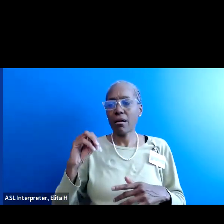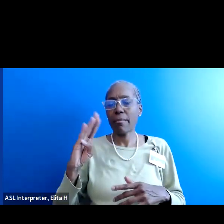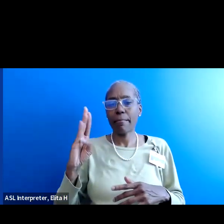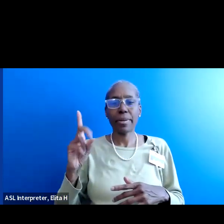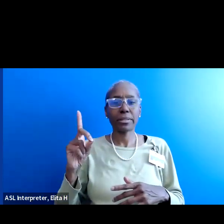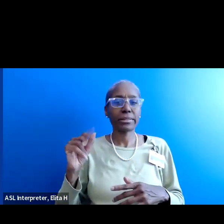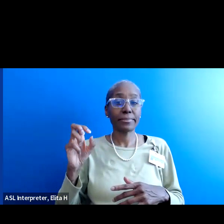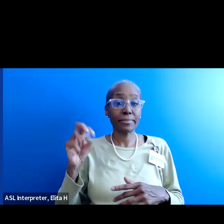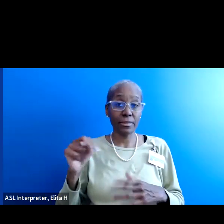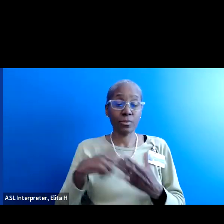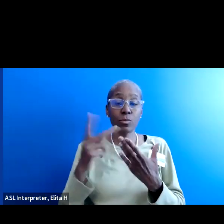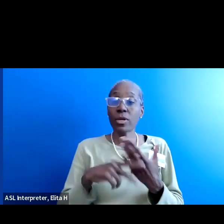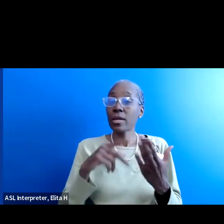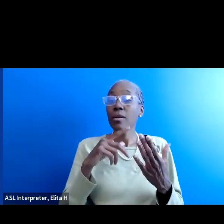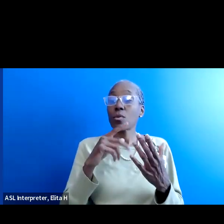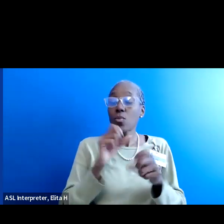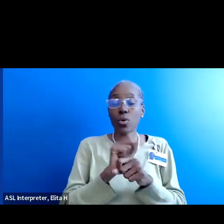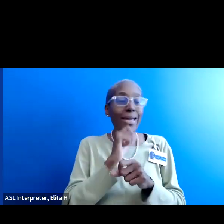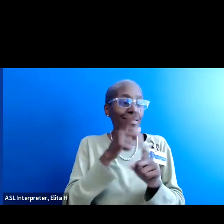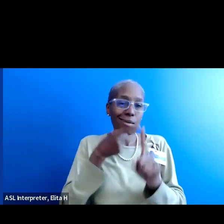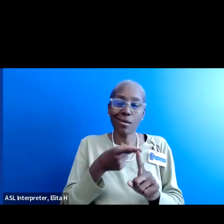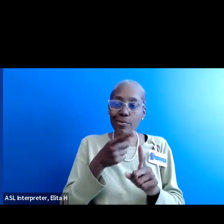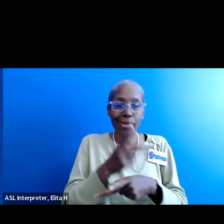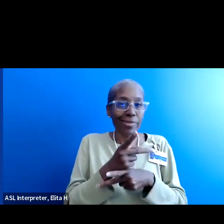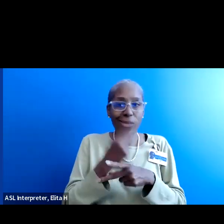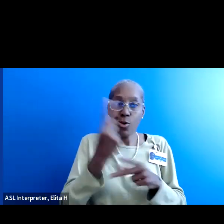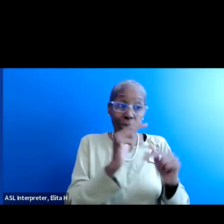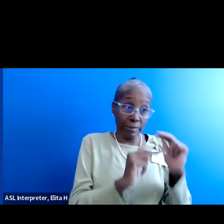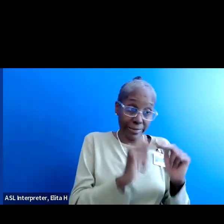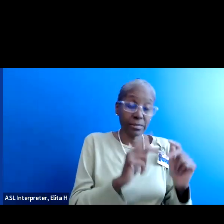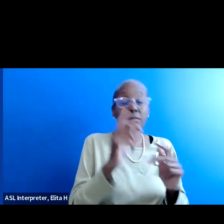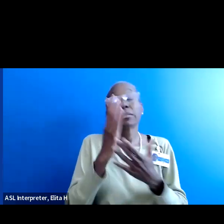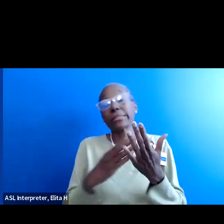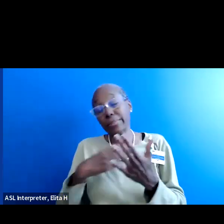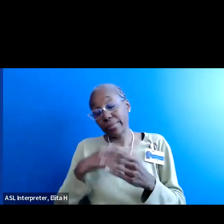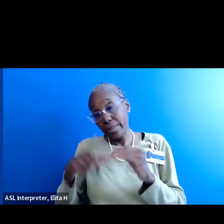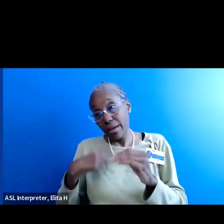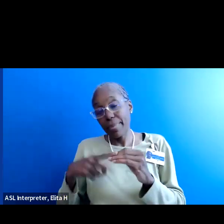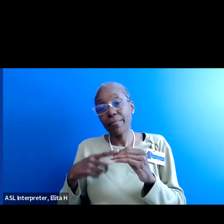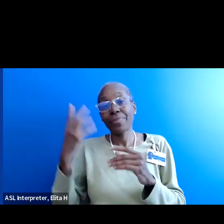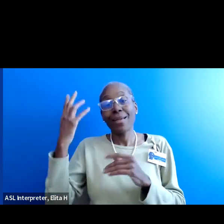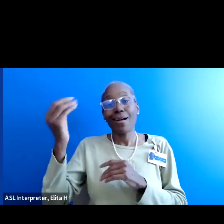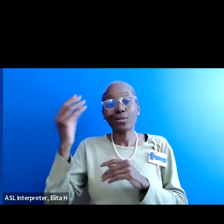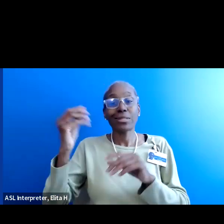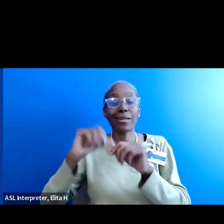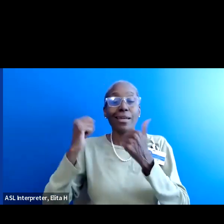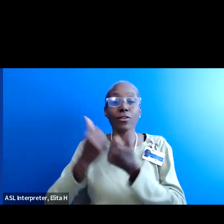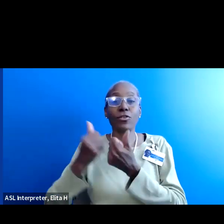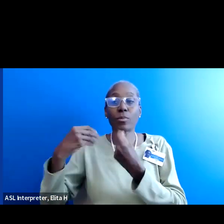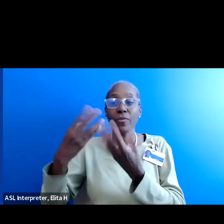And not all complaints are about the care provided by the facility. Some complaints are about outside agencies, services, and individuals.